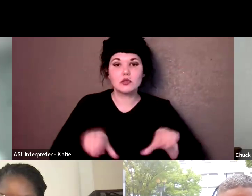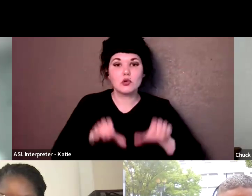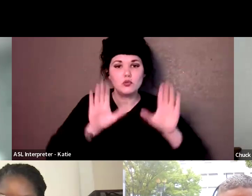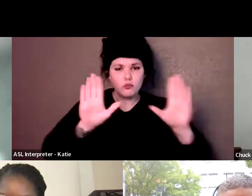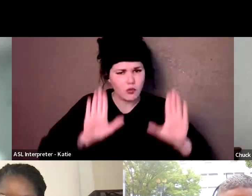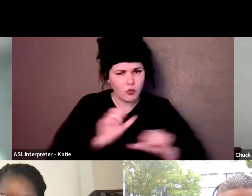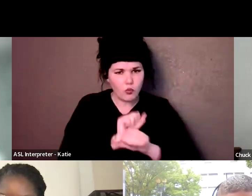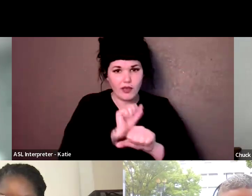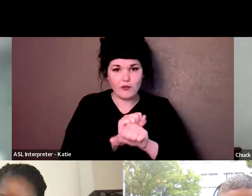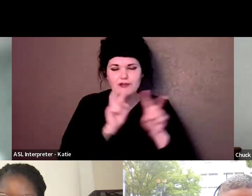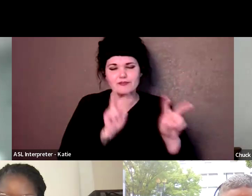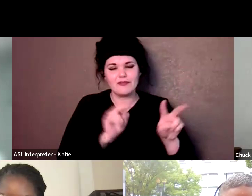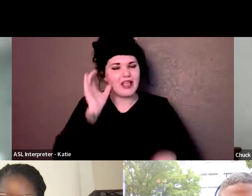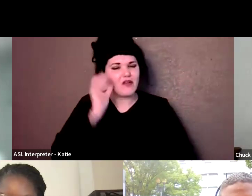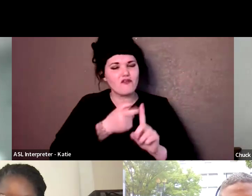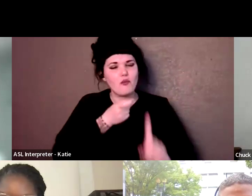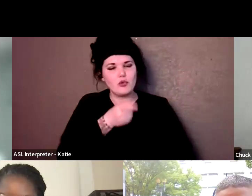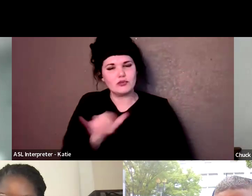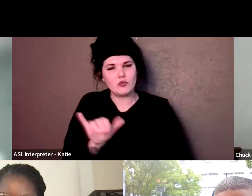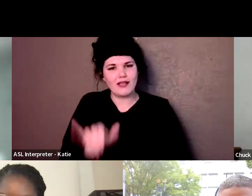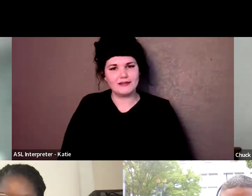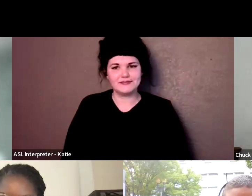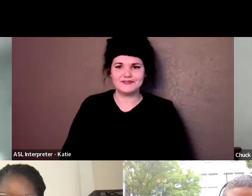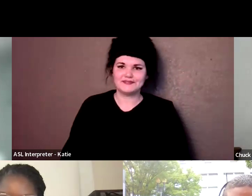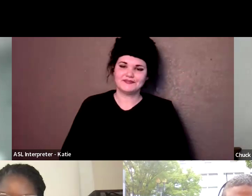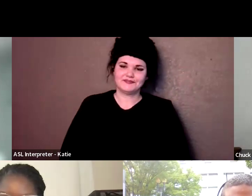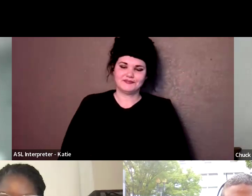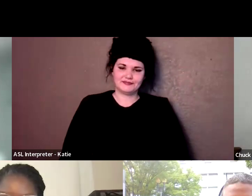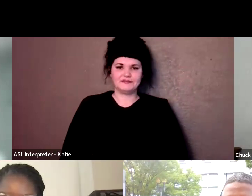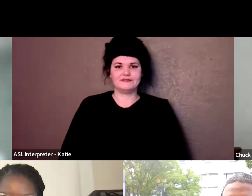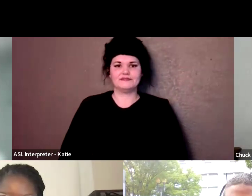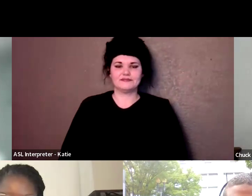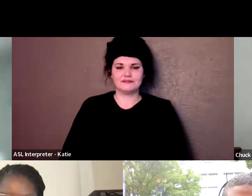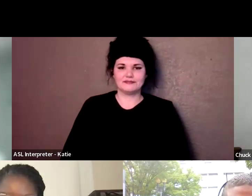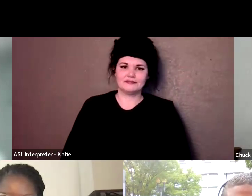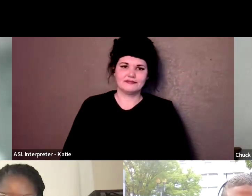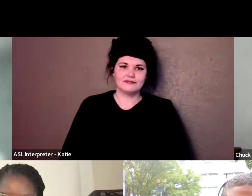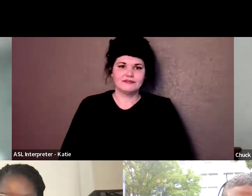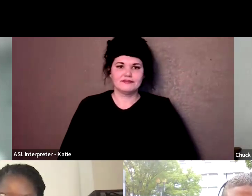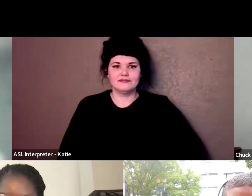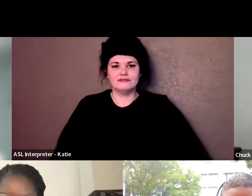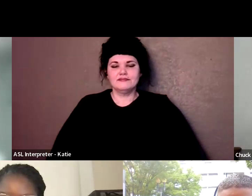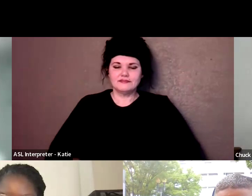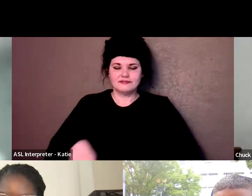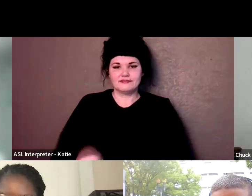from you, as well. So, let's get to know the work of the panelists, what they're doing, and what they